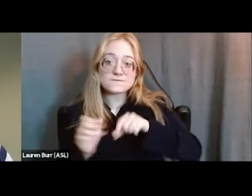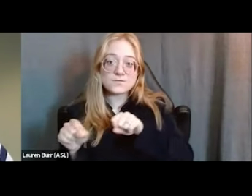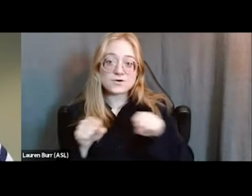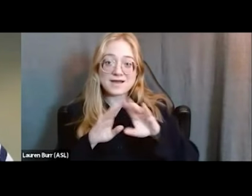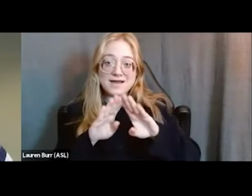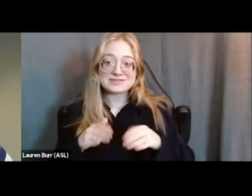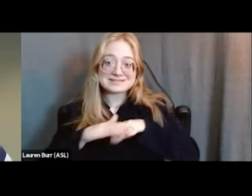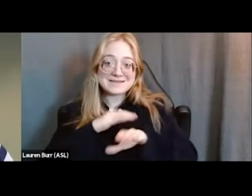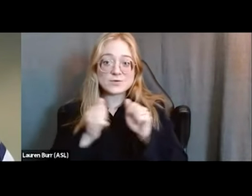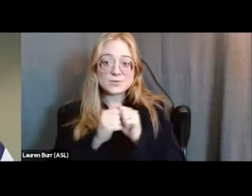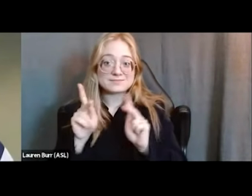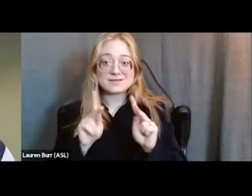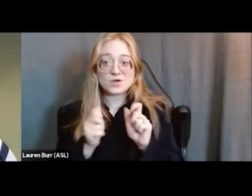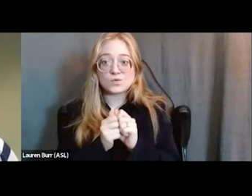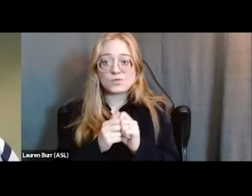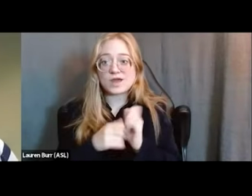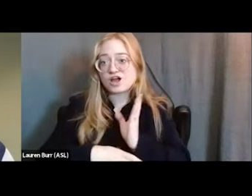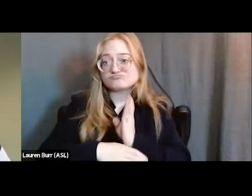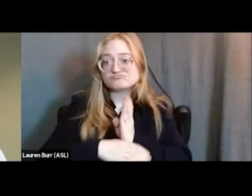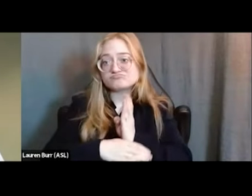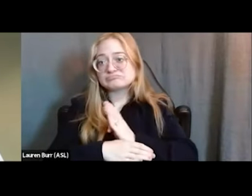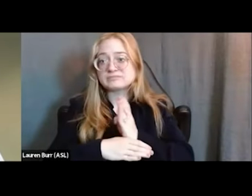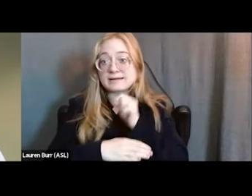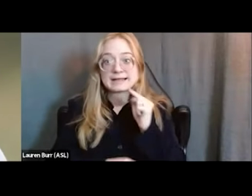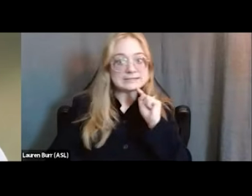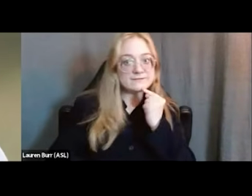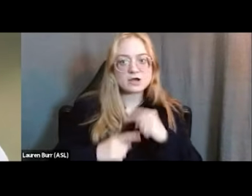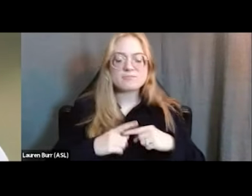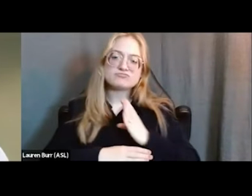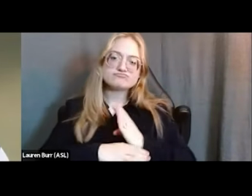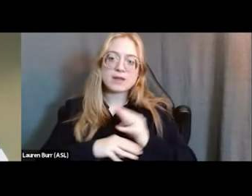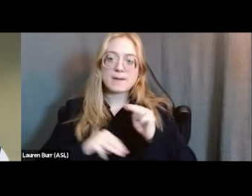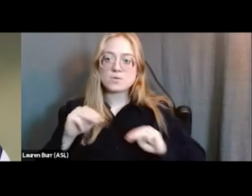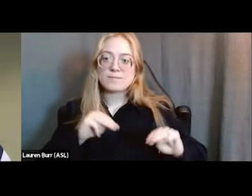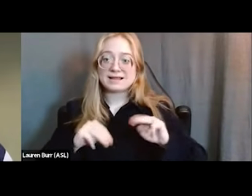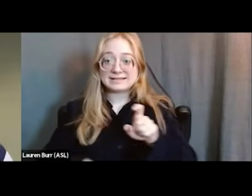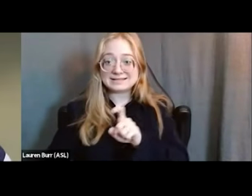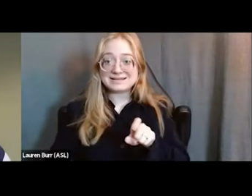with even just moderate mobility needs. And the unfortunate part about all of this